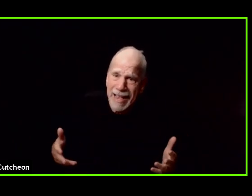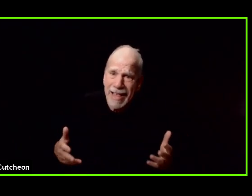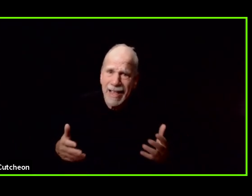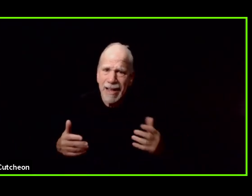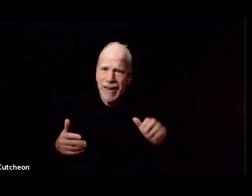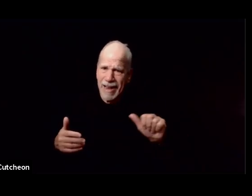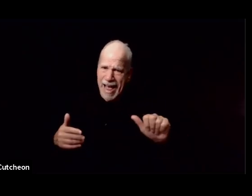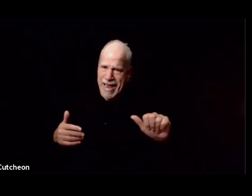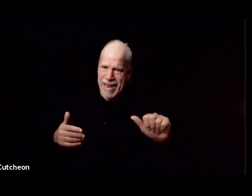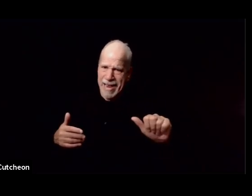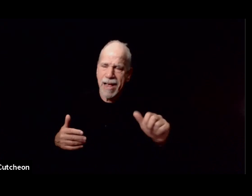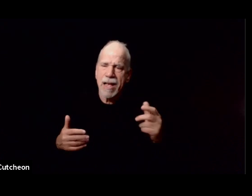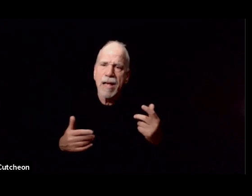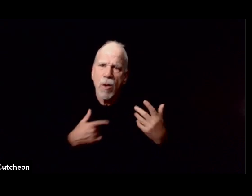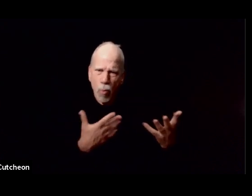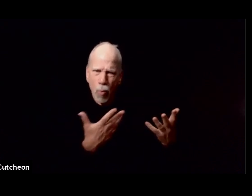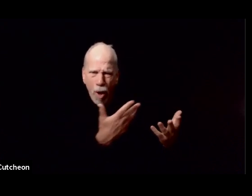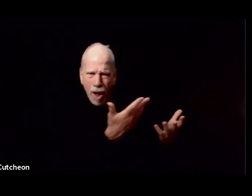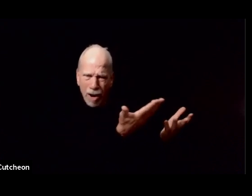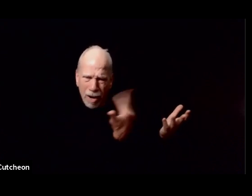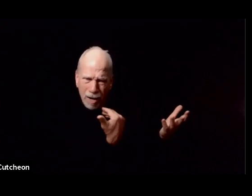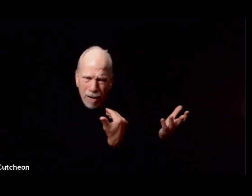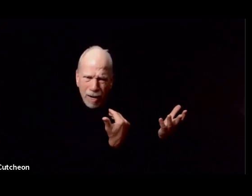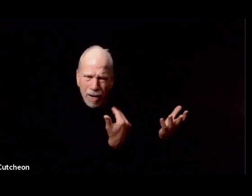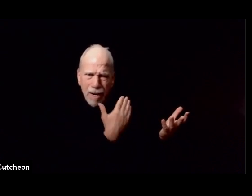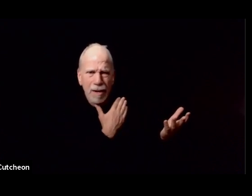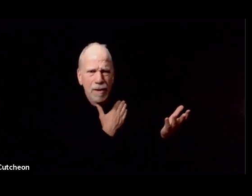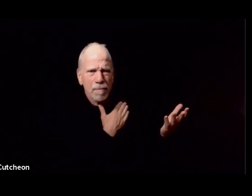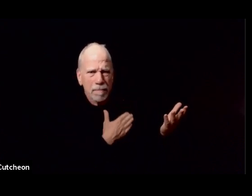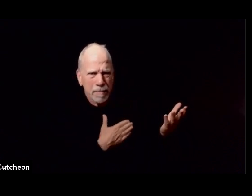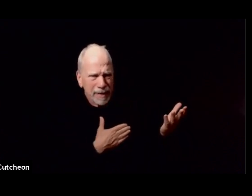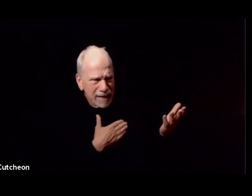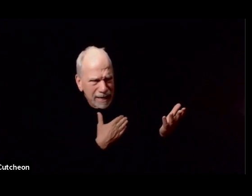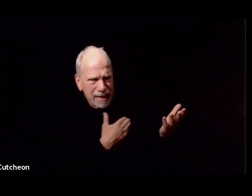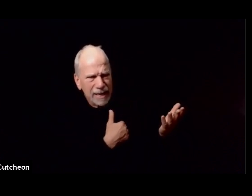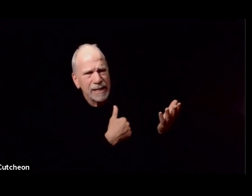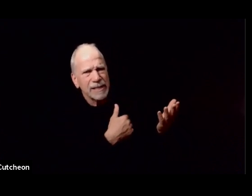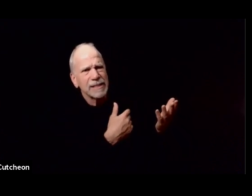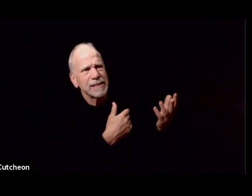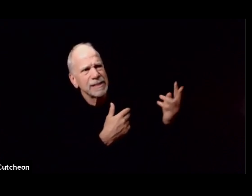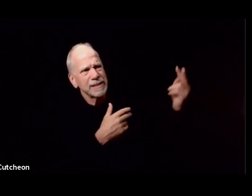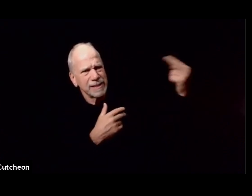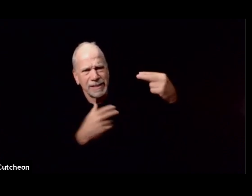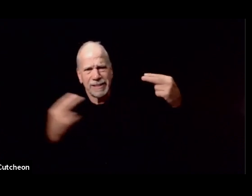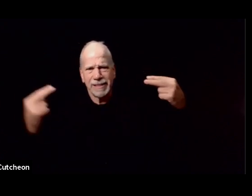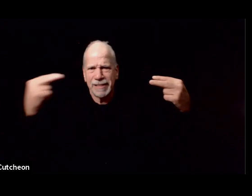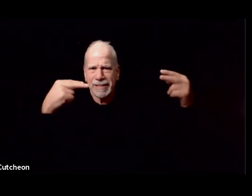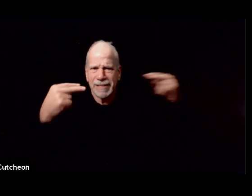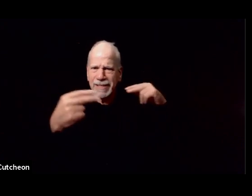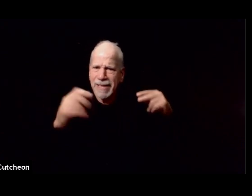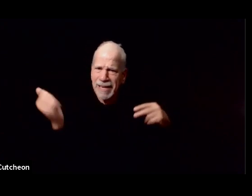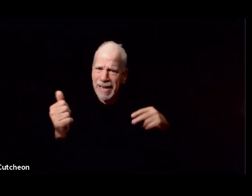strategy. That is in the community's interest and everyone's interested to catch problems